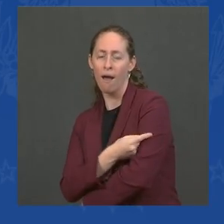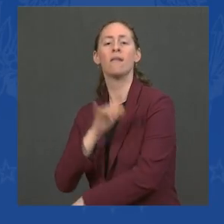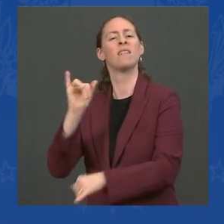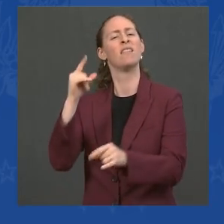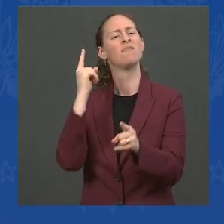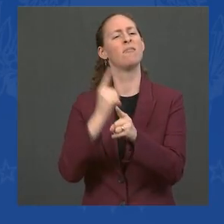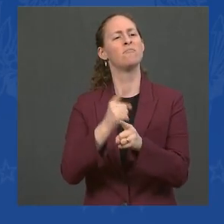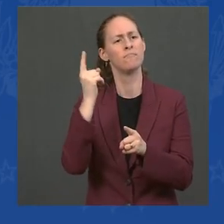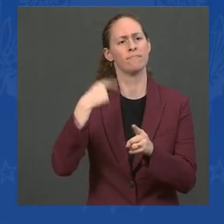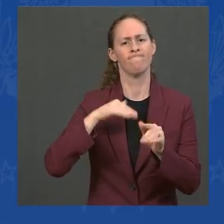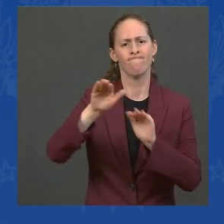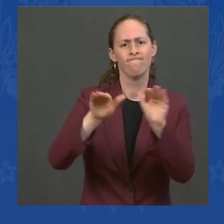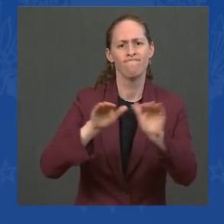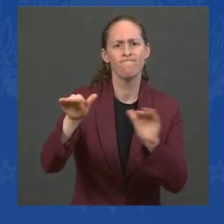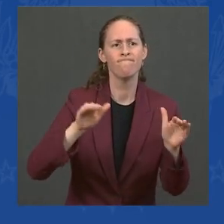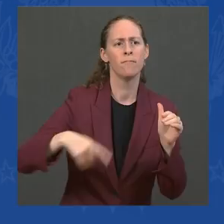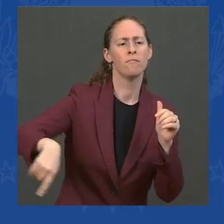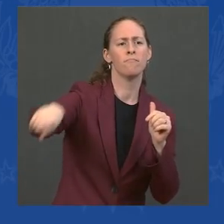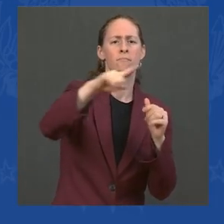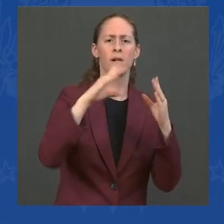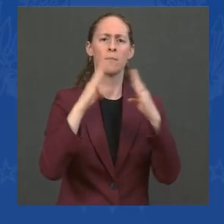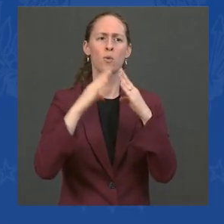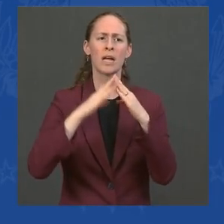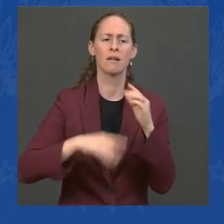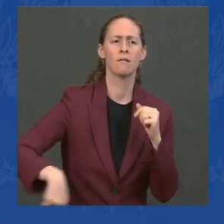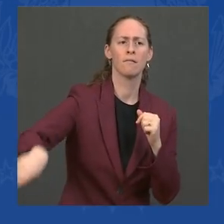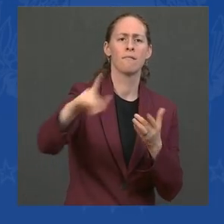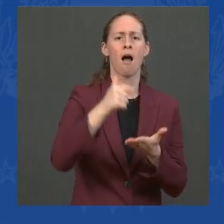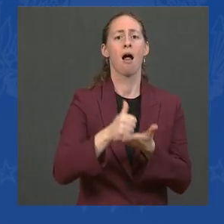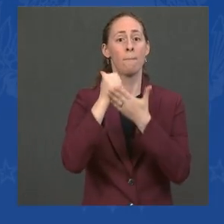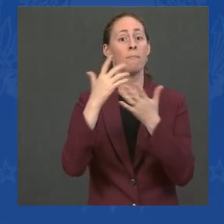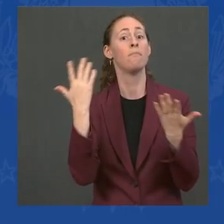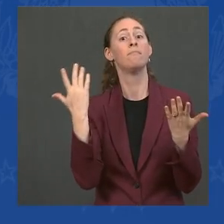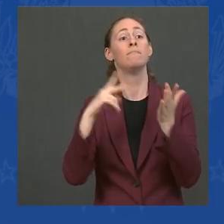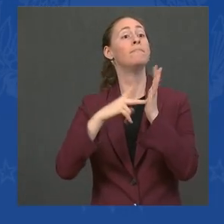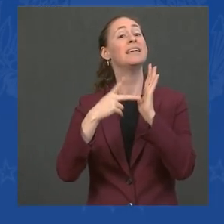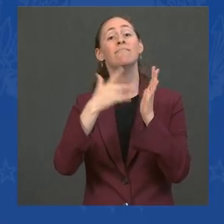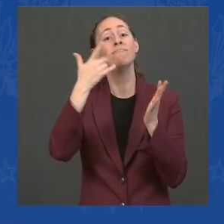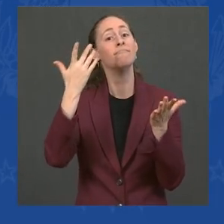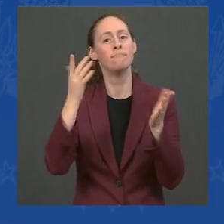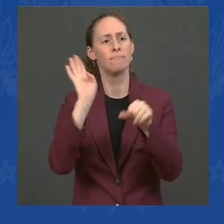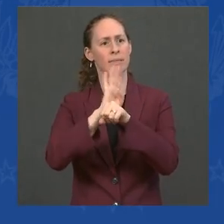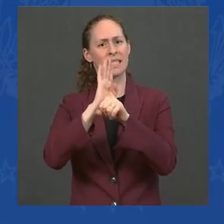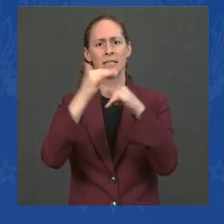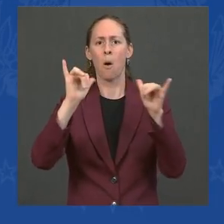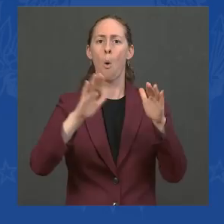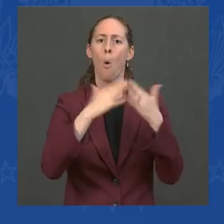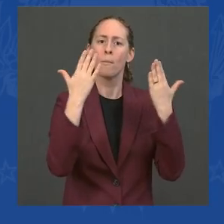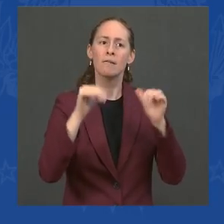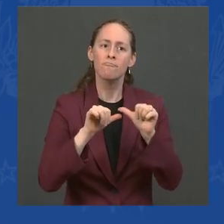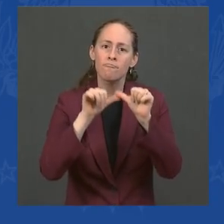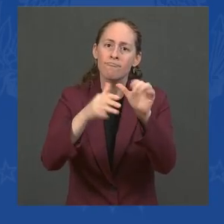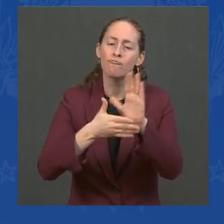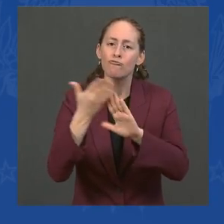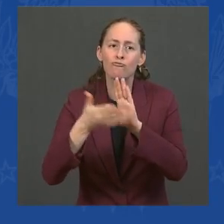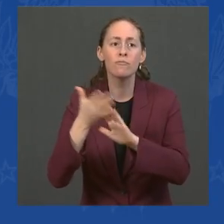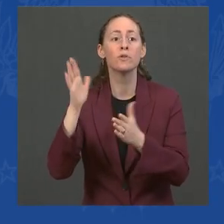and our businesses open. They are the way out of this pandemic and back to normalcy in every aspect of our lives.